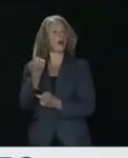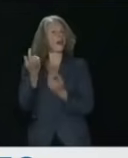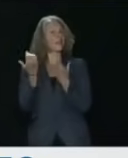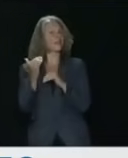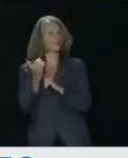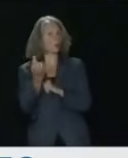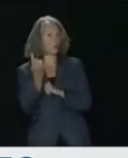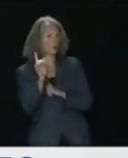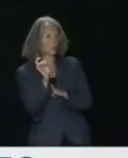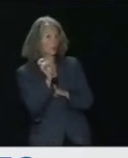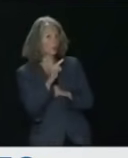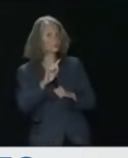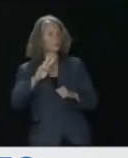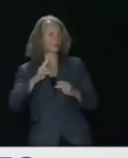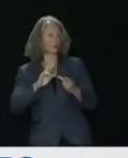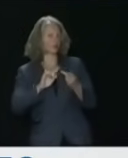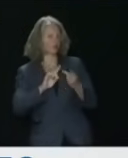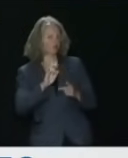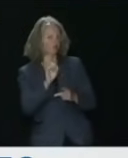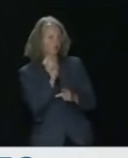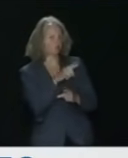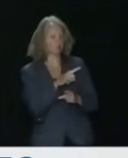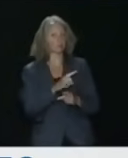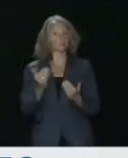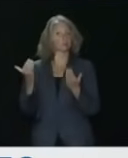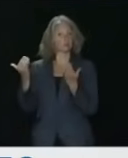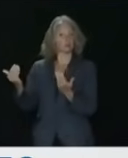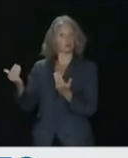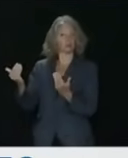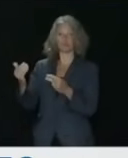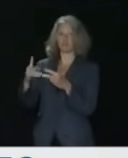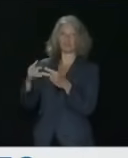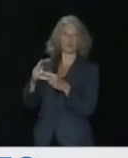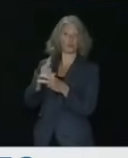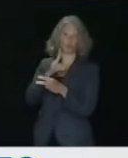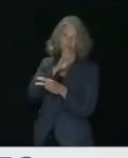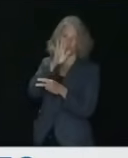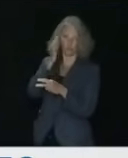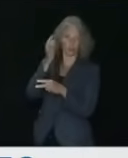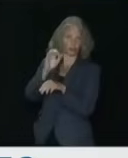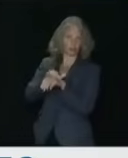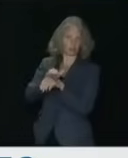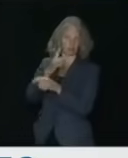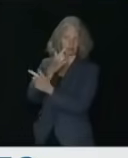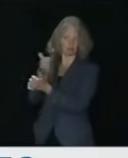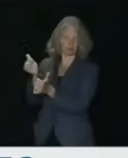WE WILL OPEN THE PHONE LINE TO QUESTION. WE ASK THAT YOU LIMIT YOURSELF TO ONE QUESTION AND ONE FOLLOW-UP.